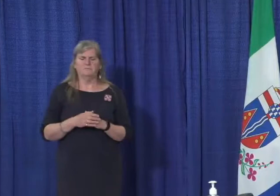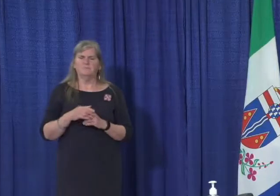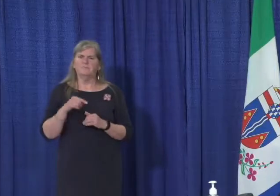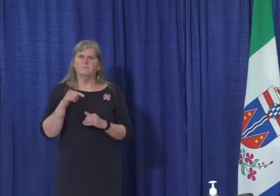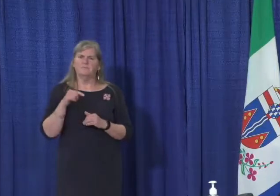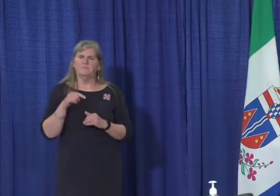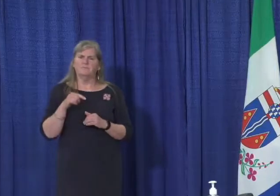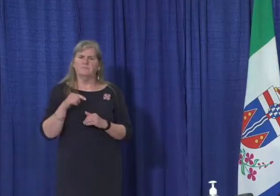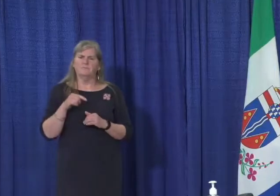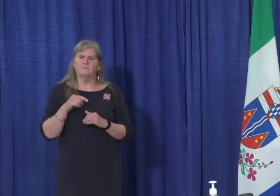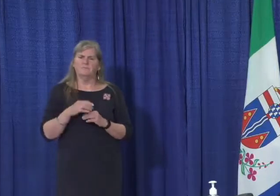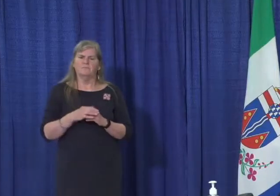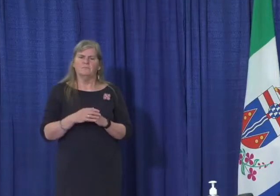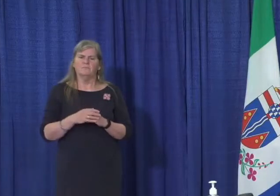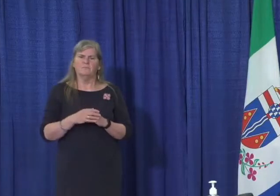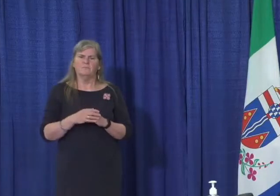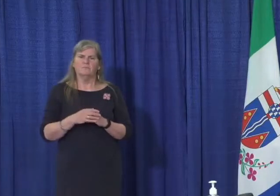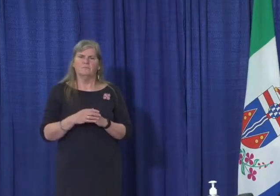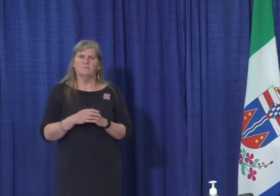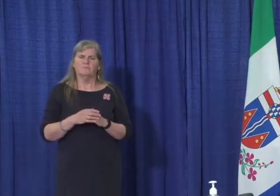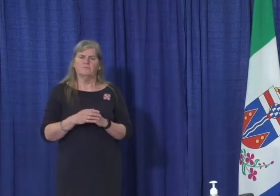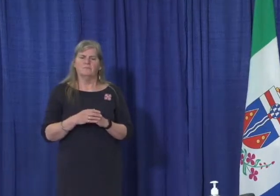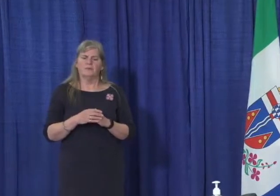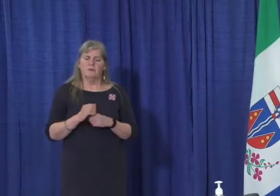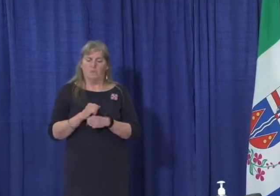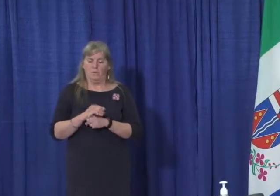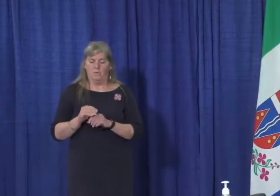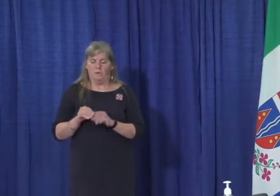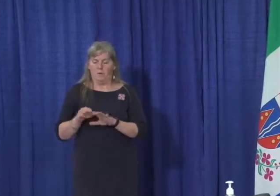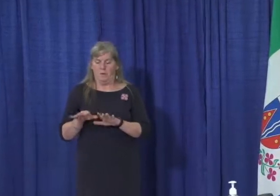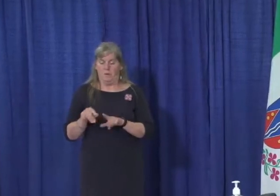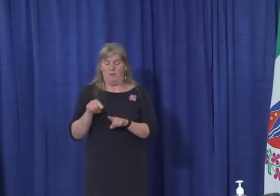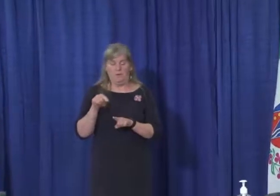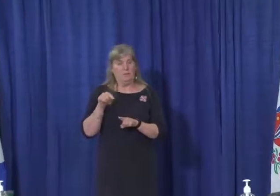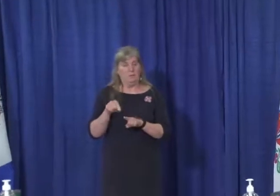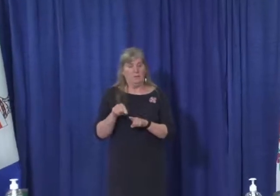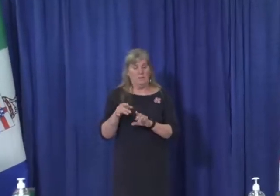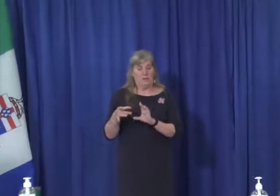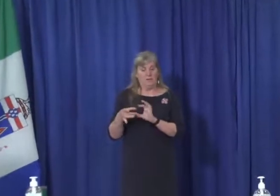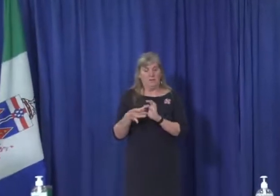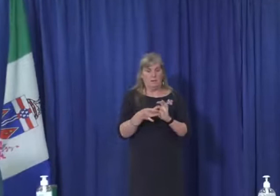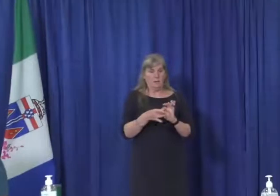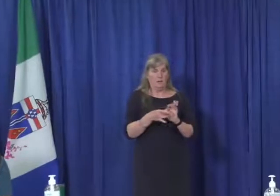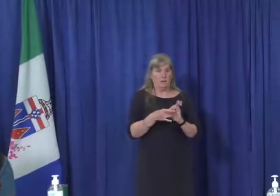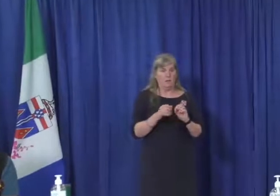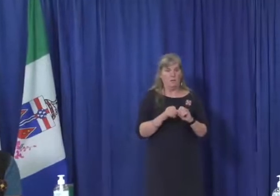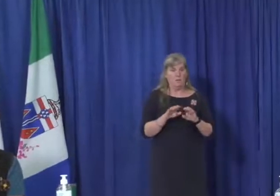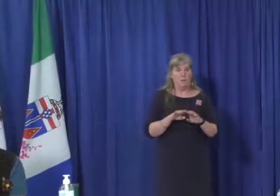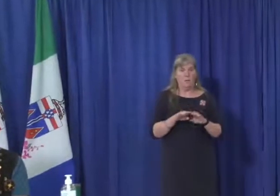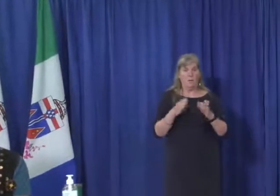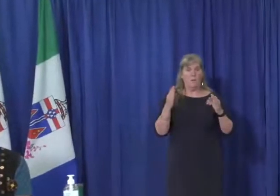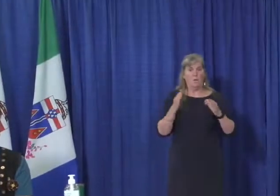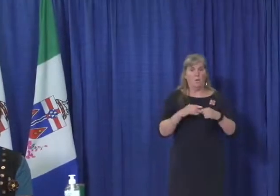was an outbreak which has been linked to the opening of the